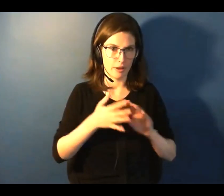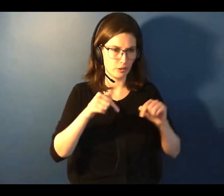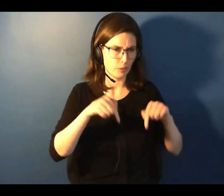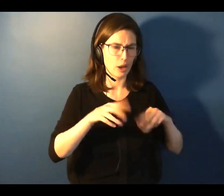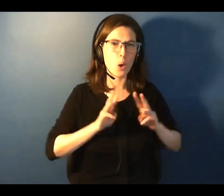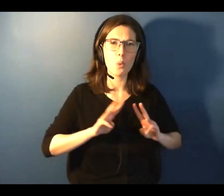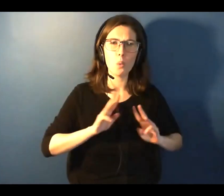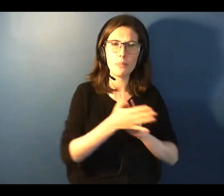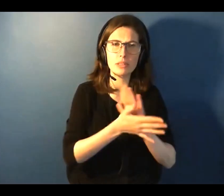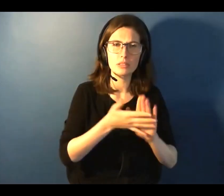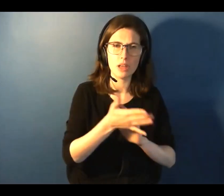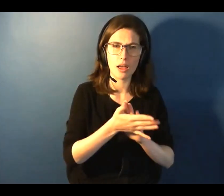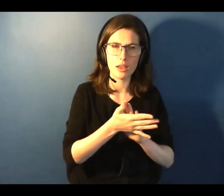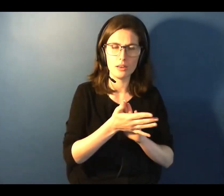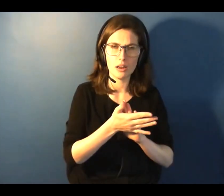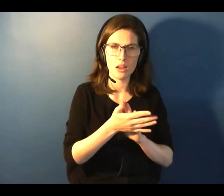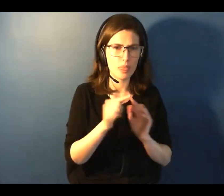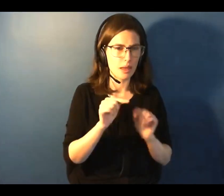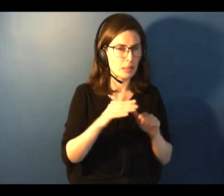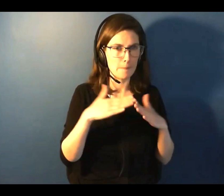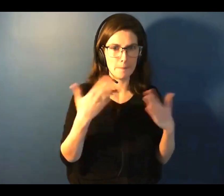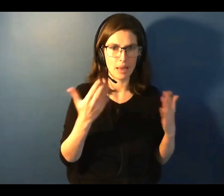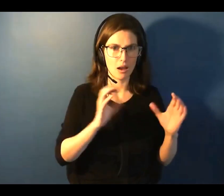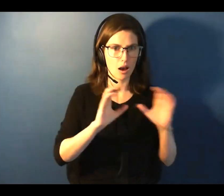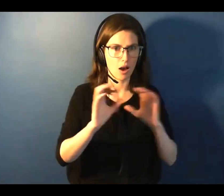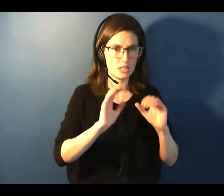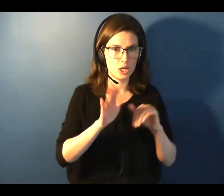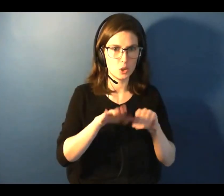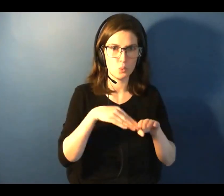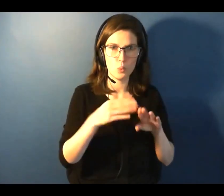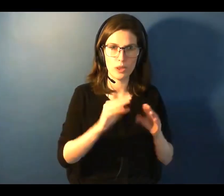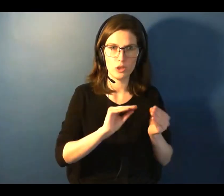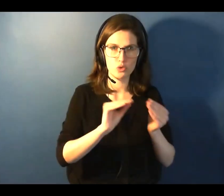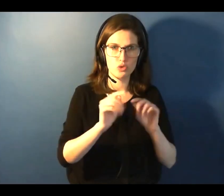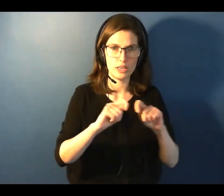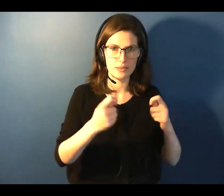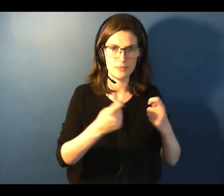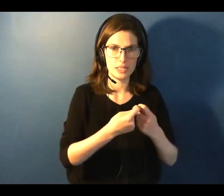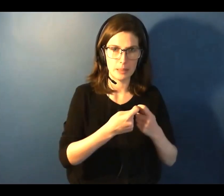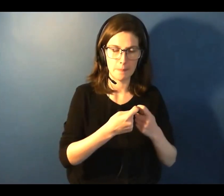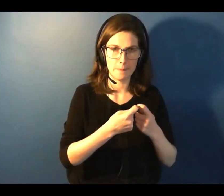really major conversation with the creative team. And a really major conversation because